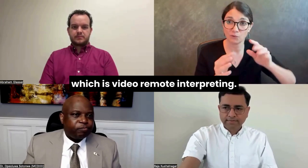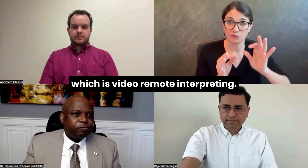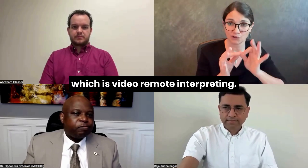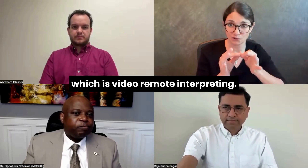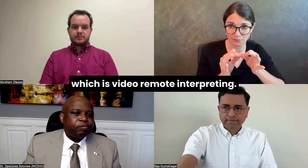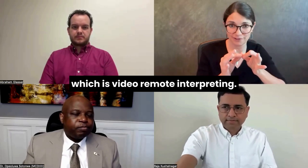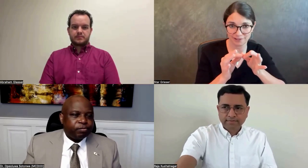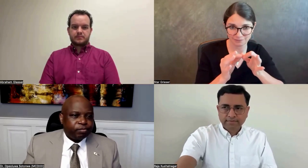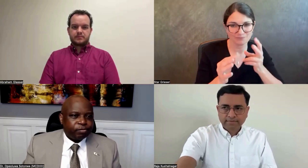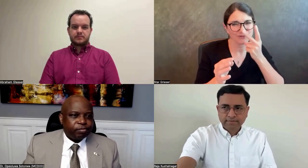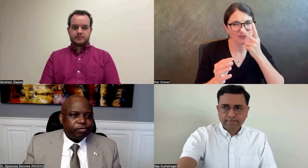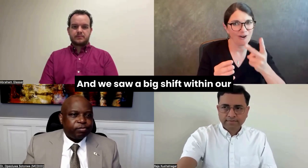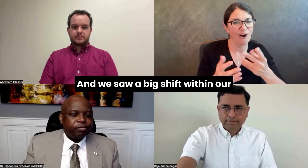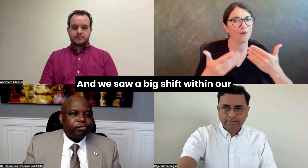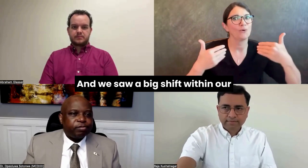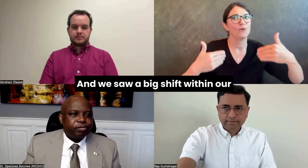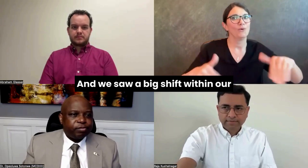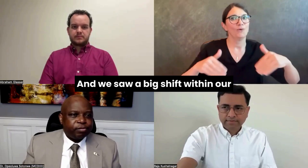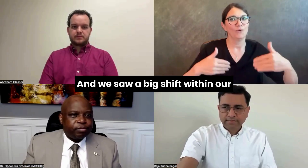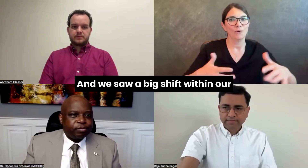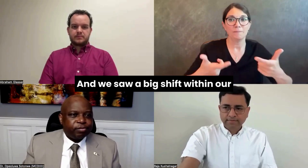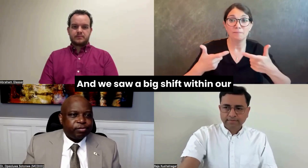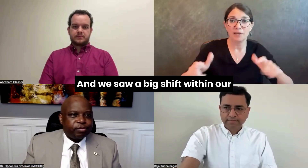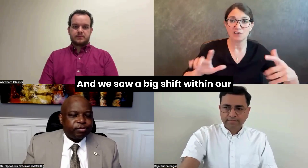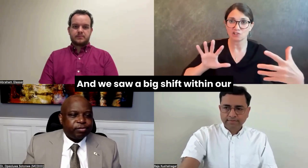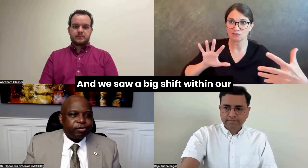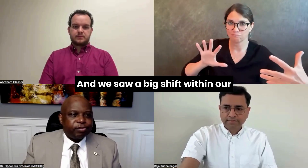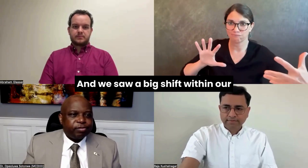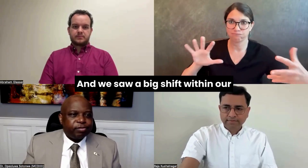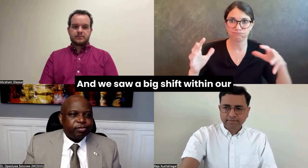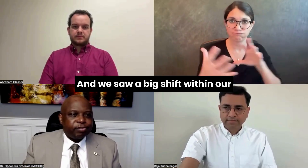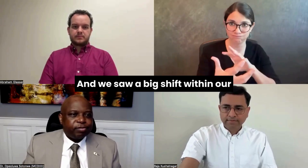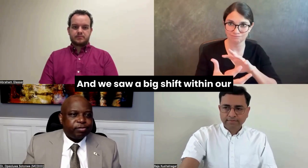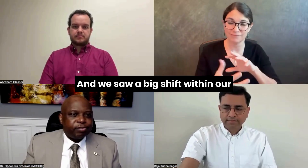And we saw a big shift within our